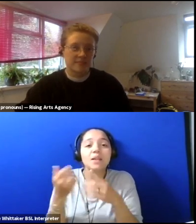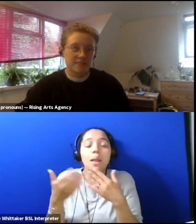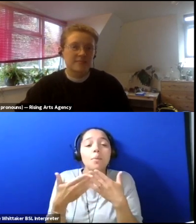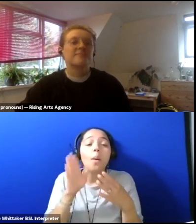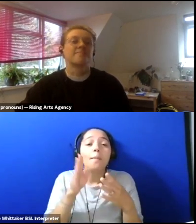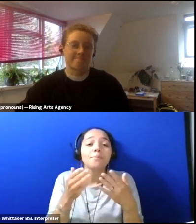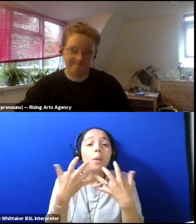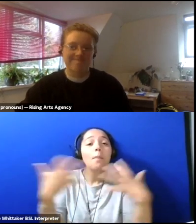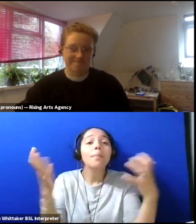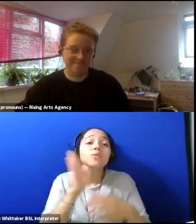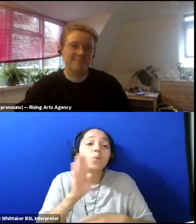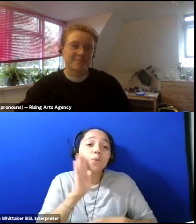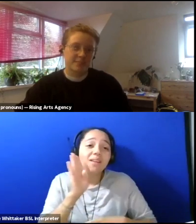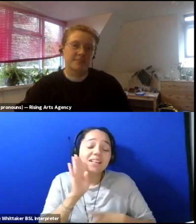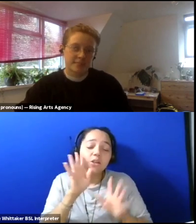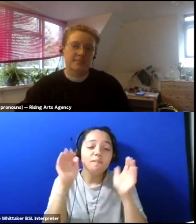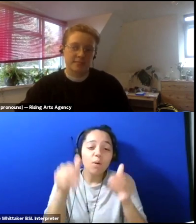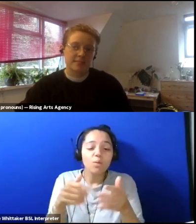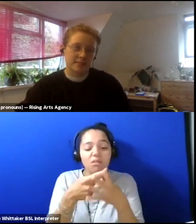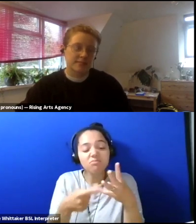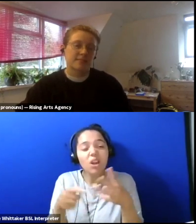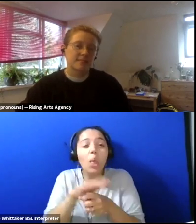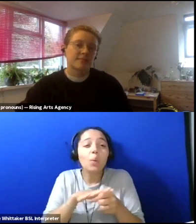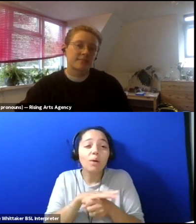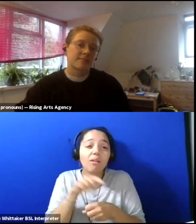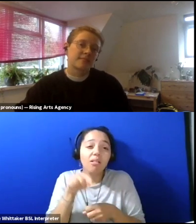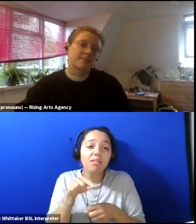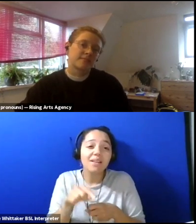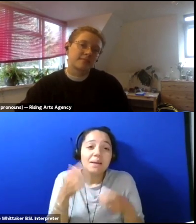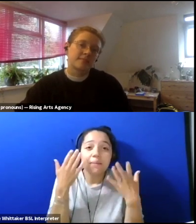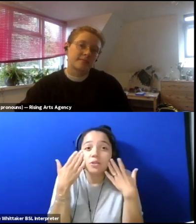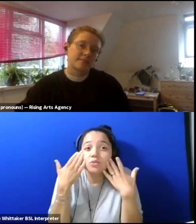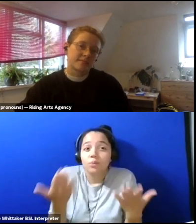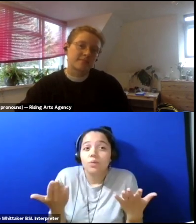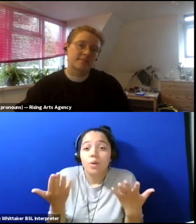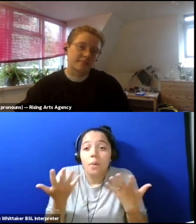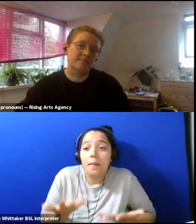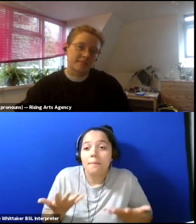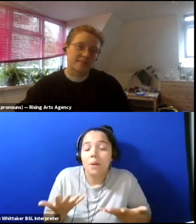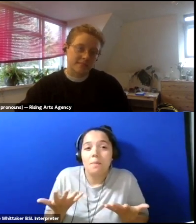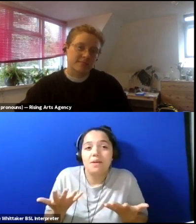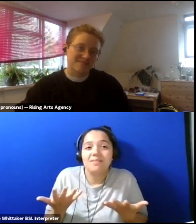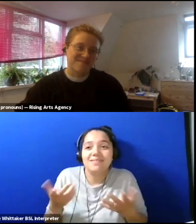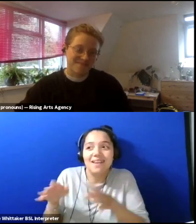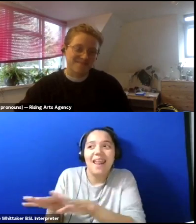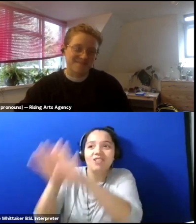So that's the thing that we'll, we'll be focusing on here locally. I don't know the moment where we're at on a national strategy stuff,